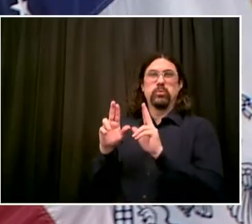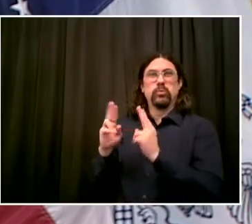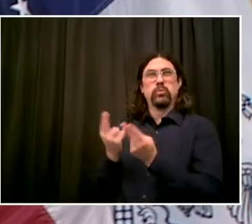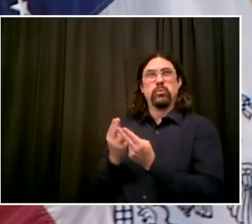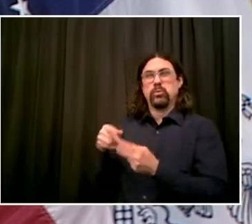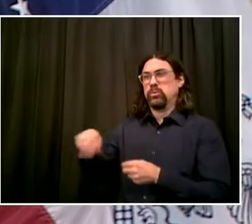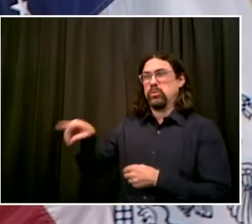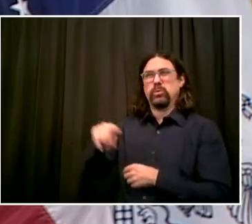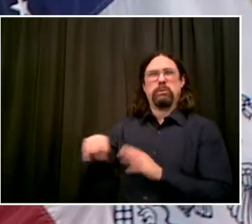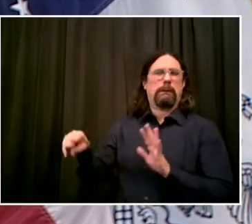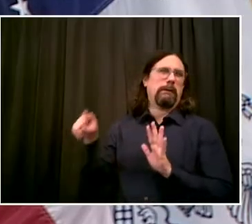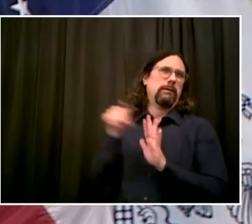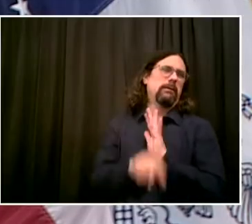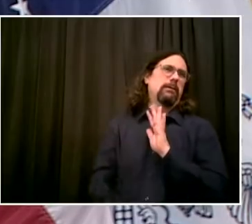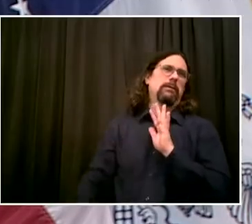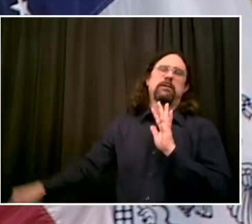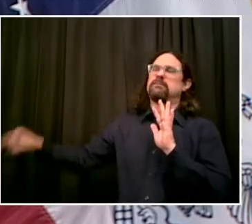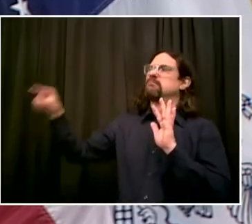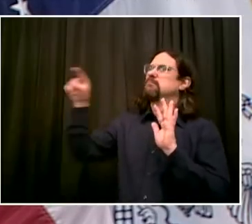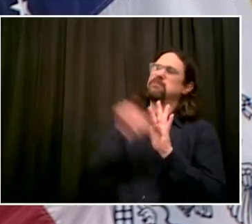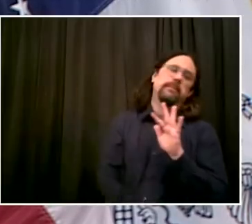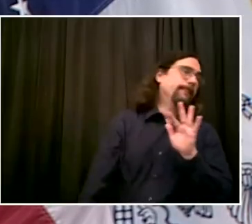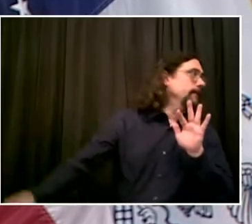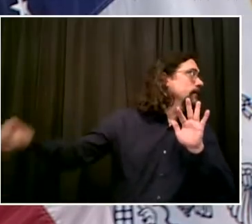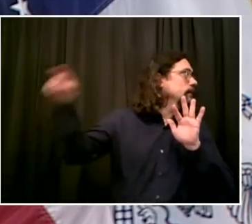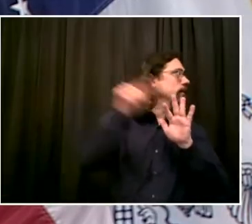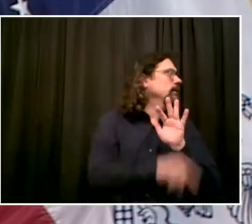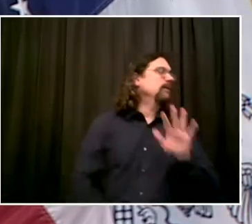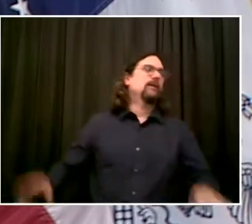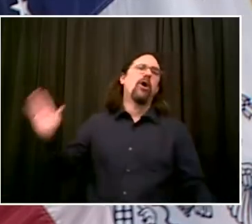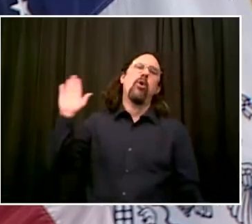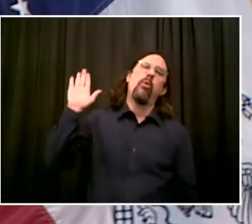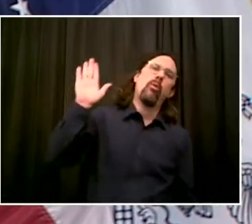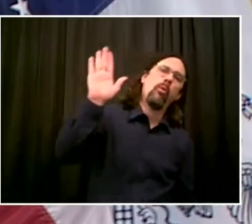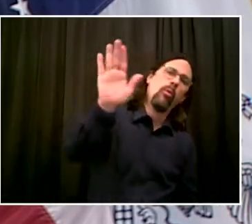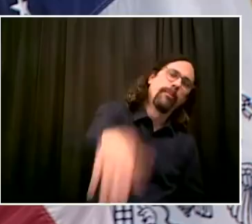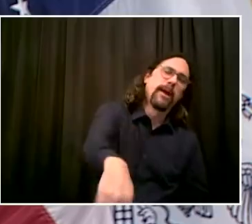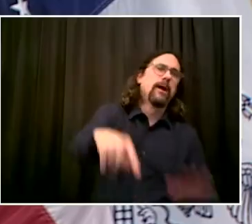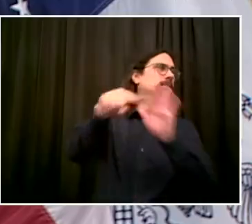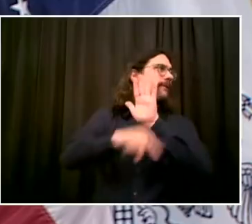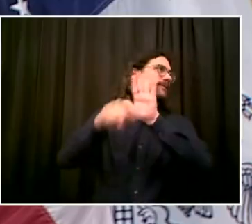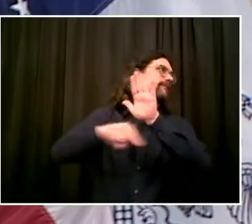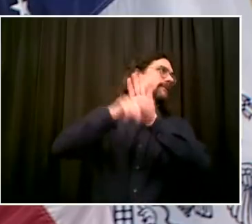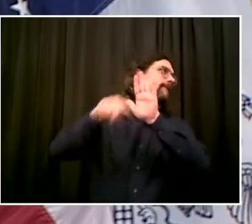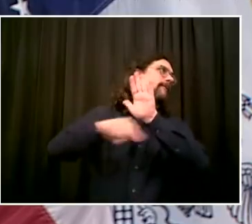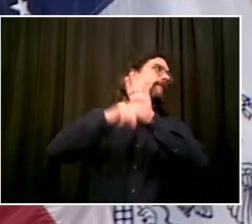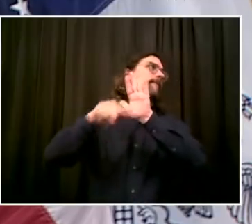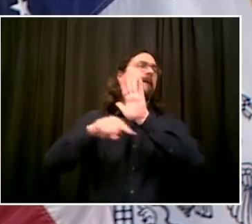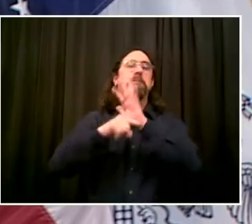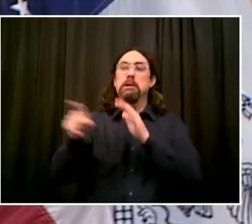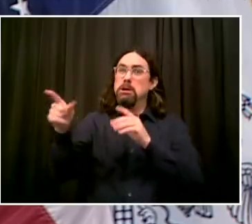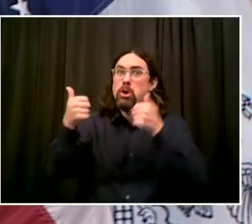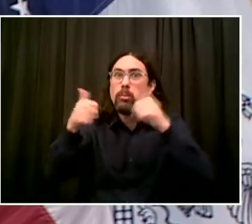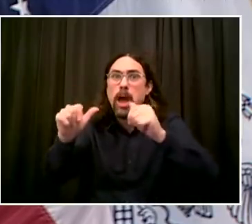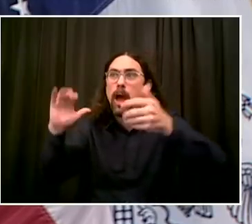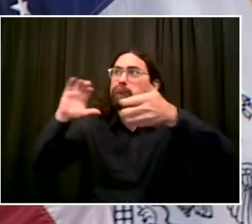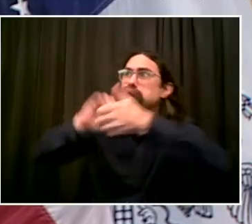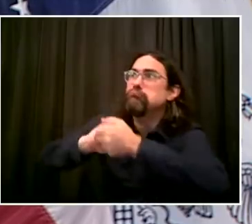FIGHTING WITH OUR POLICE LEADERSHIP FOR ARYES. THEY ATTACKED JIMMY O'NEILL VICIOLYUS. THEY DO NOT TRY TO CREATE ANYTHING GOOD,